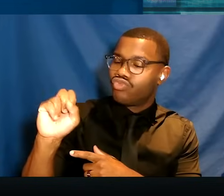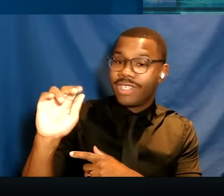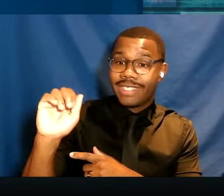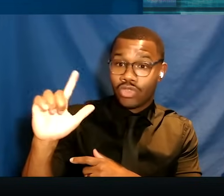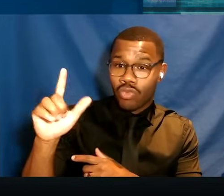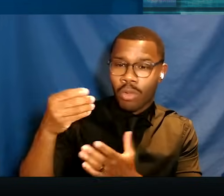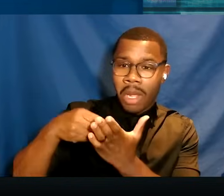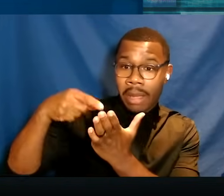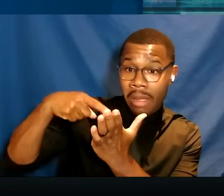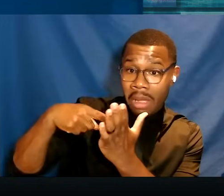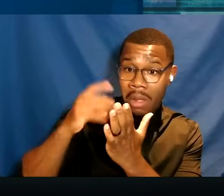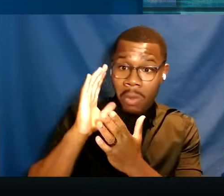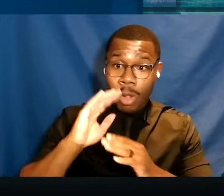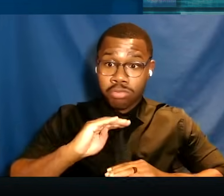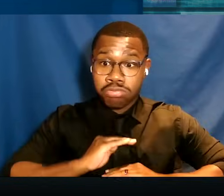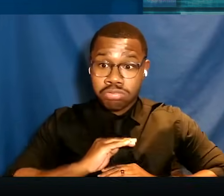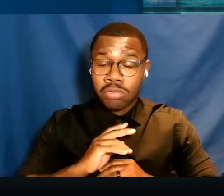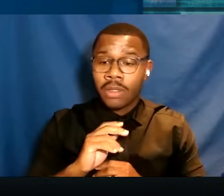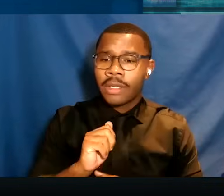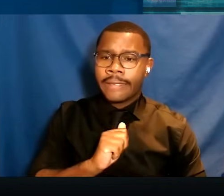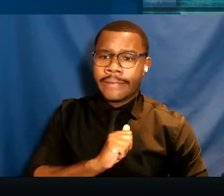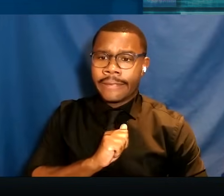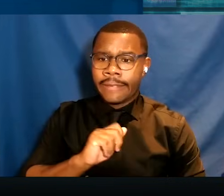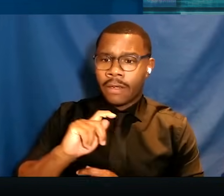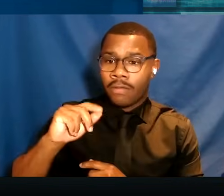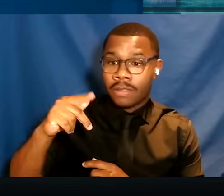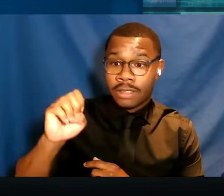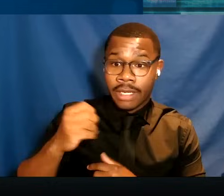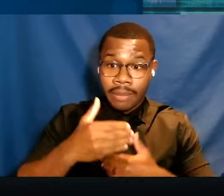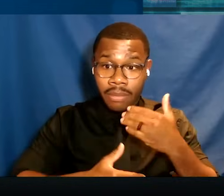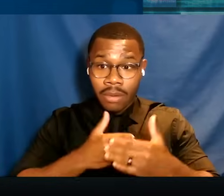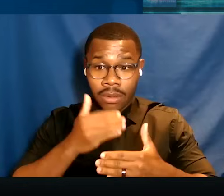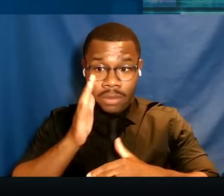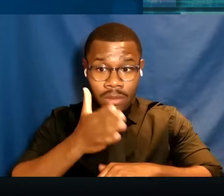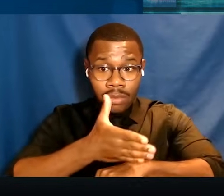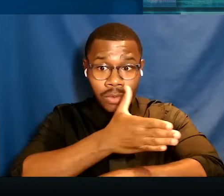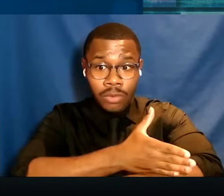for actors? These are just some of the hundreds of questions I've been asked over the past few weeks by our members